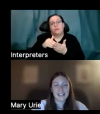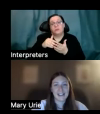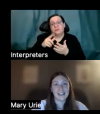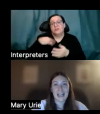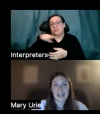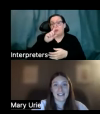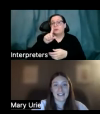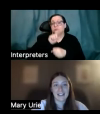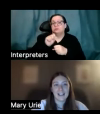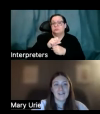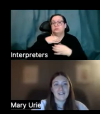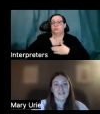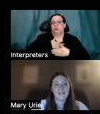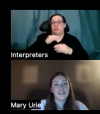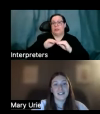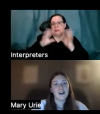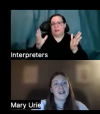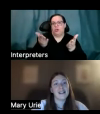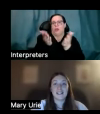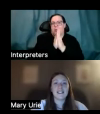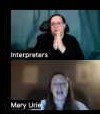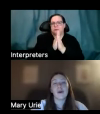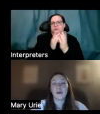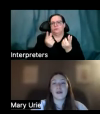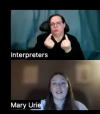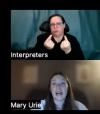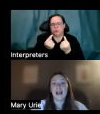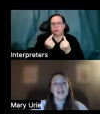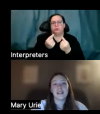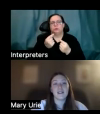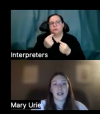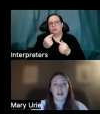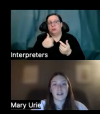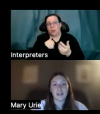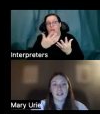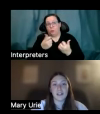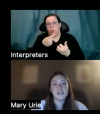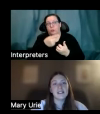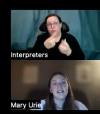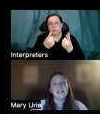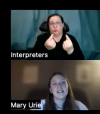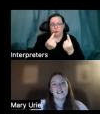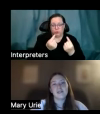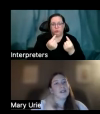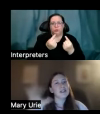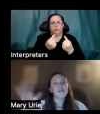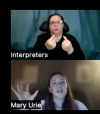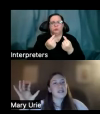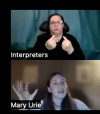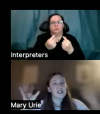clear ask, you're clear on this is how I want you to act, this is what I want you to do. It's really good for them to get lots